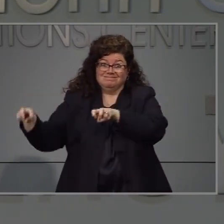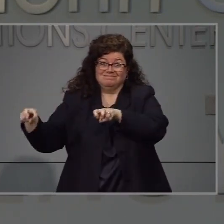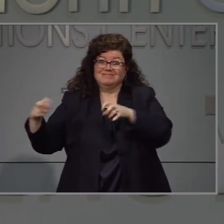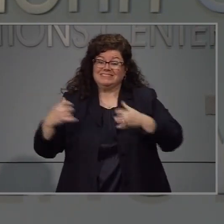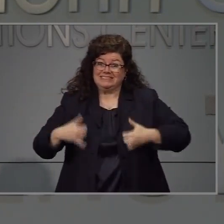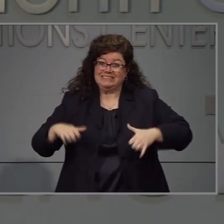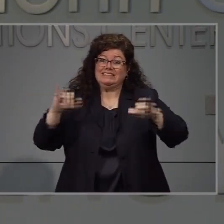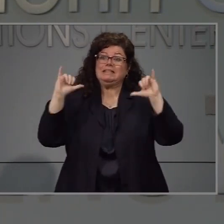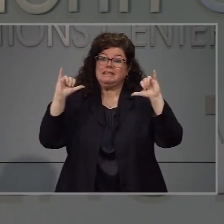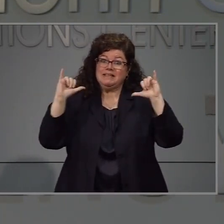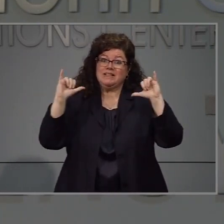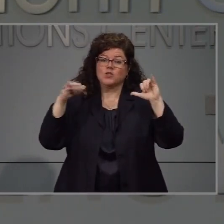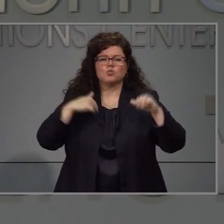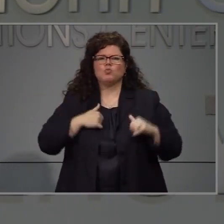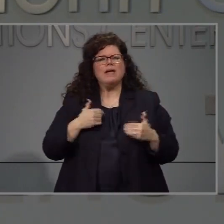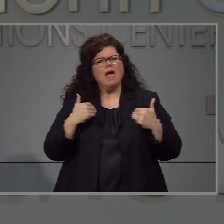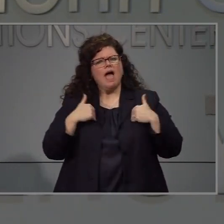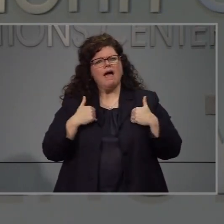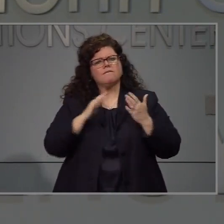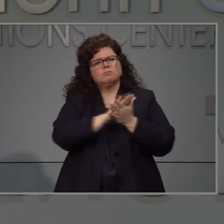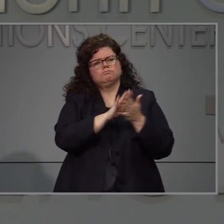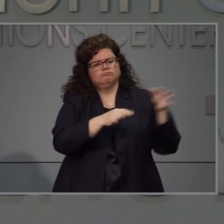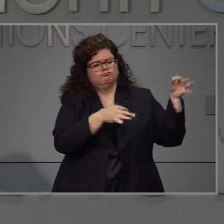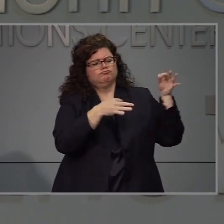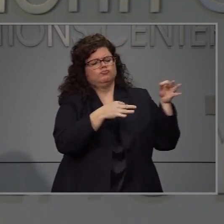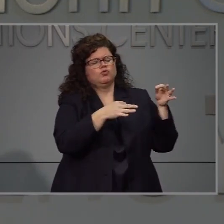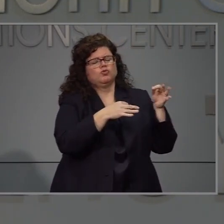DISTANCING. WORSHIP SERVICES ARE EXEMPT FROM THIS ORDER HOWEVER WE ARE STILL ENCOURAGING A SOCIAL